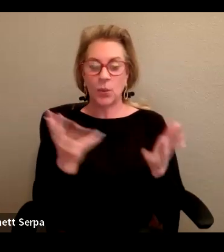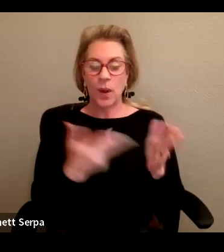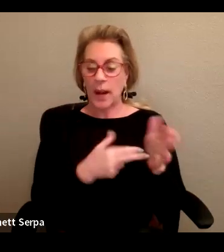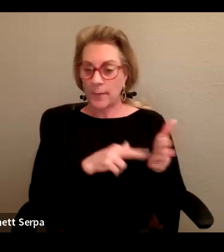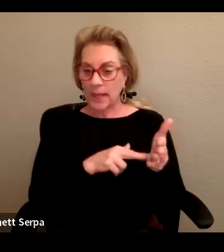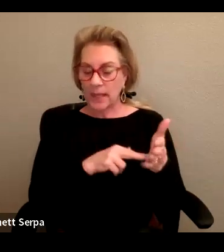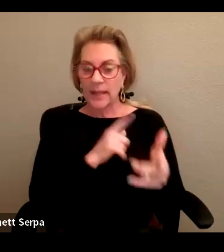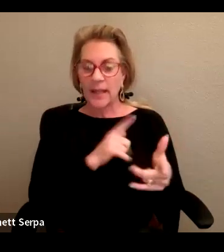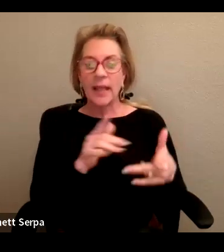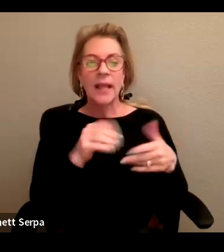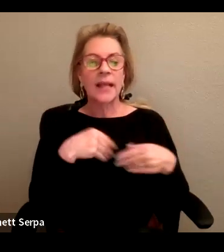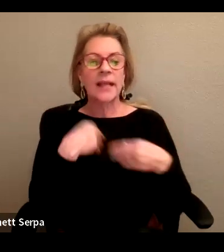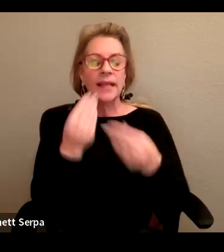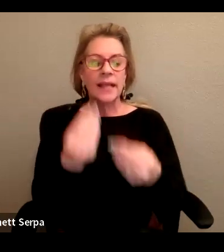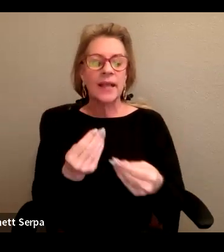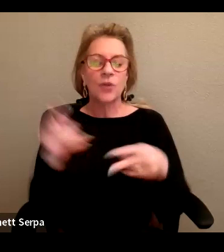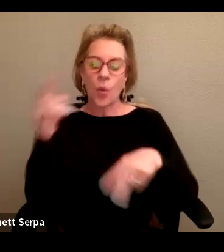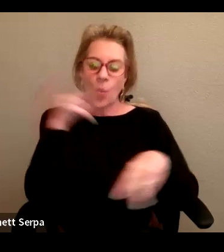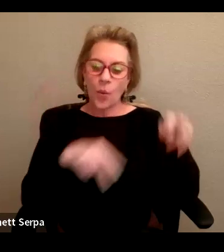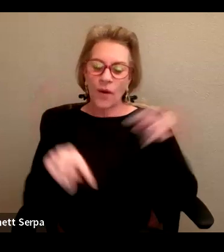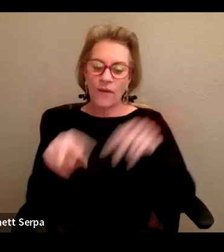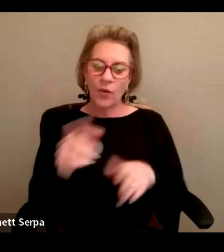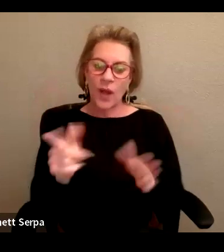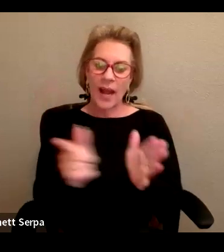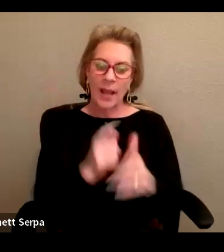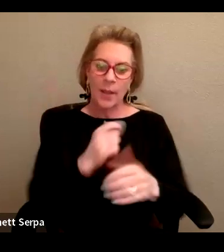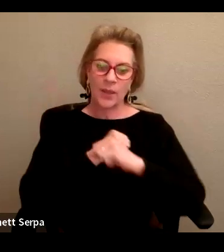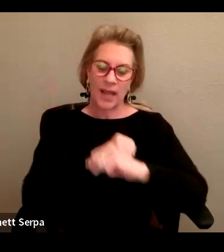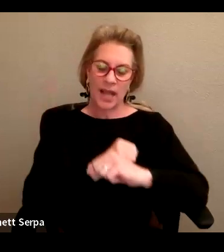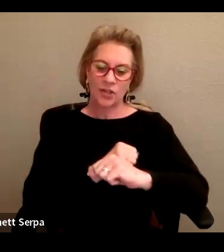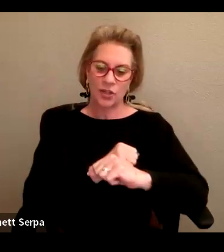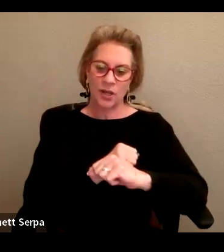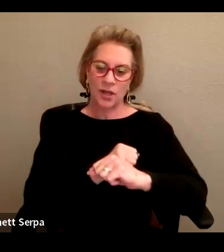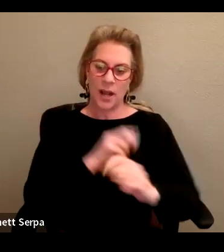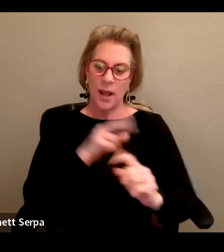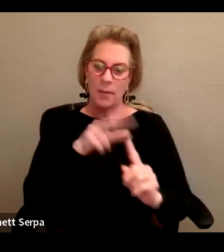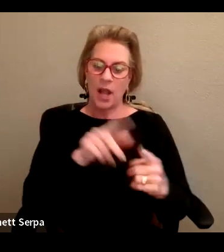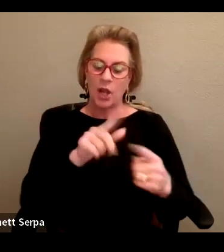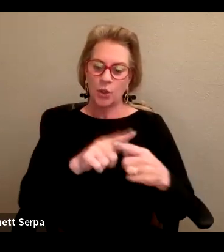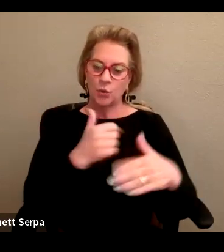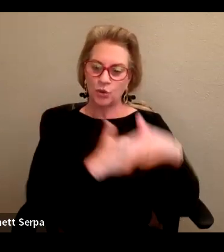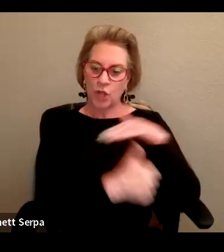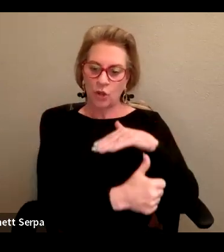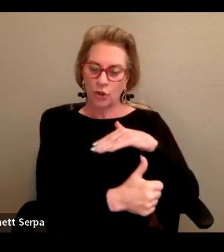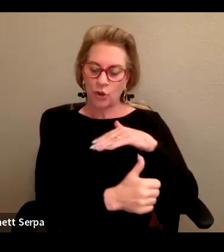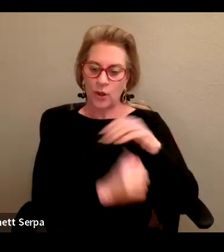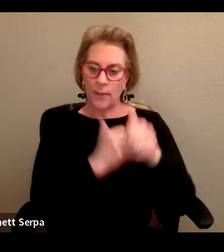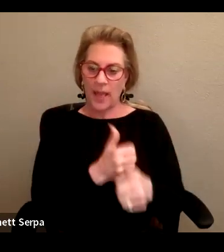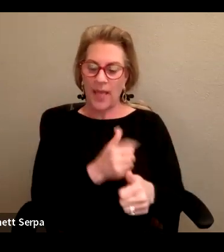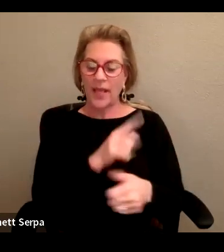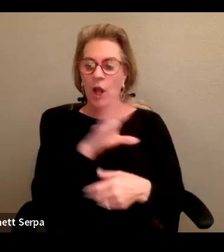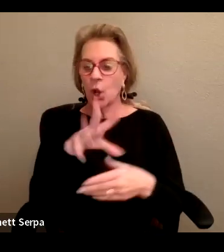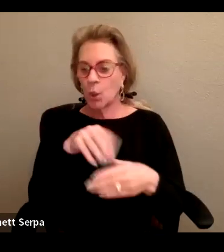guidance provides an overview of legal protections that apply to shelter clients these includes the